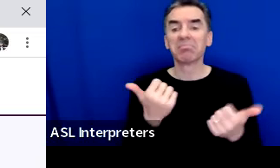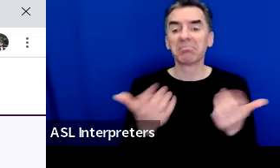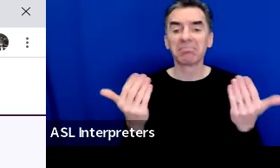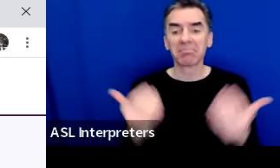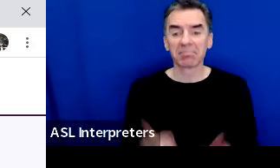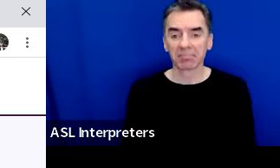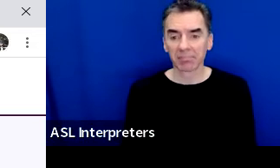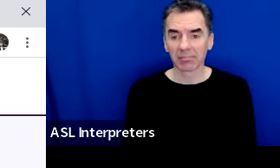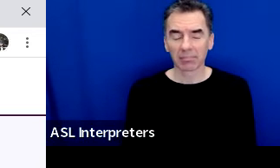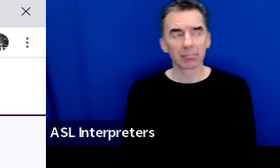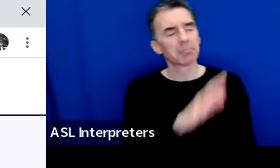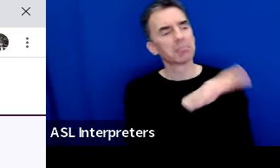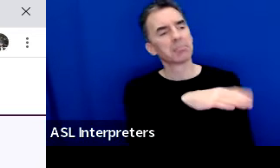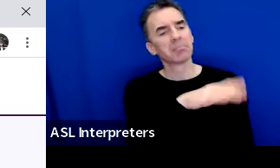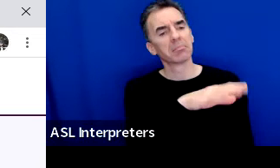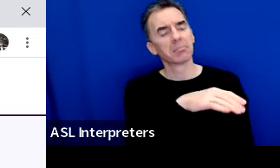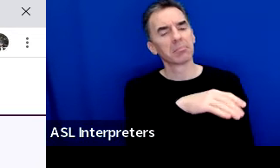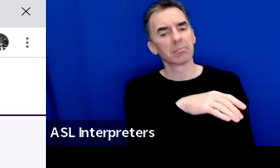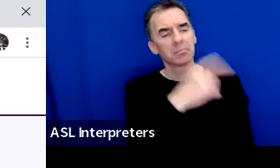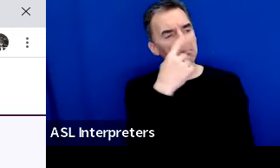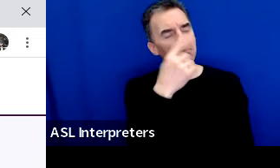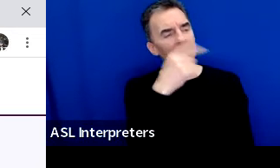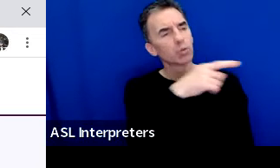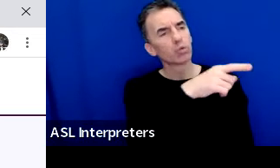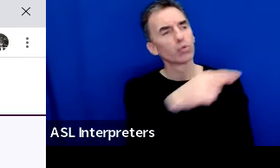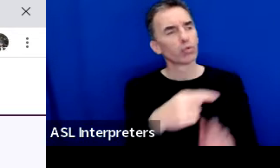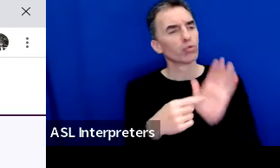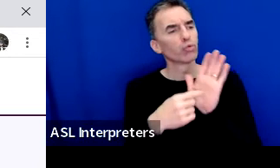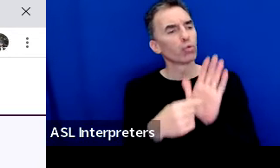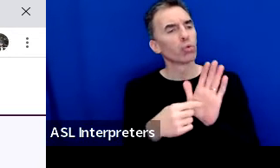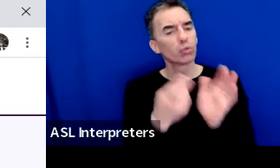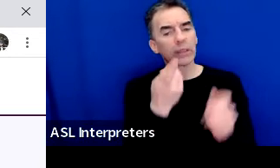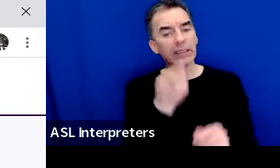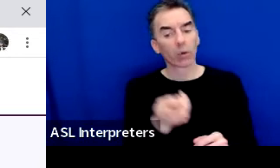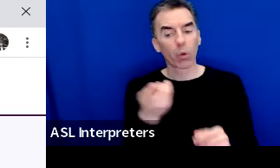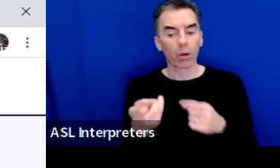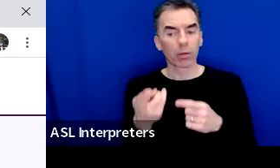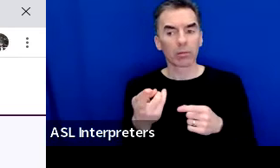Larry, maybe at some point could you show the resources that are out there, like if an instructor